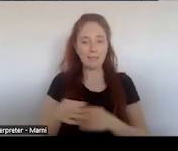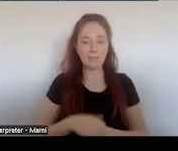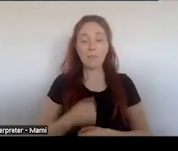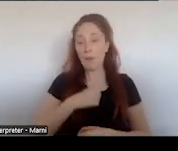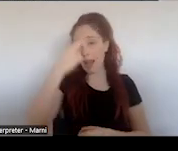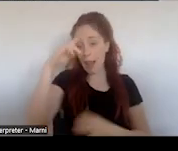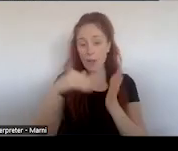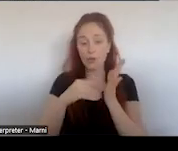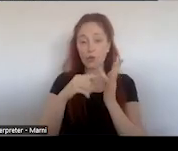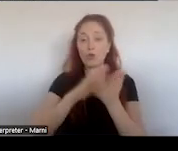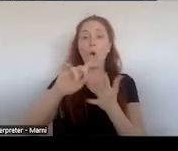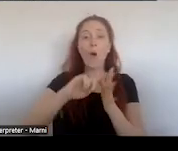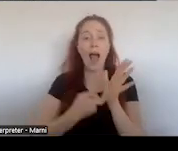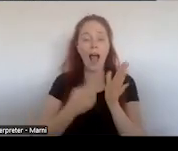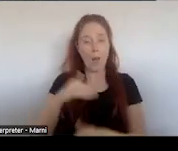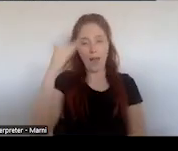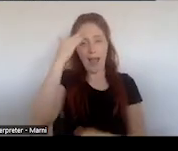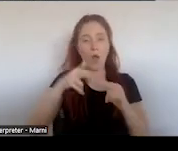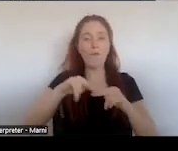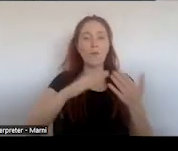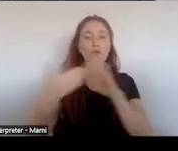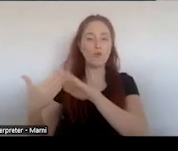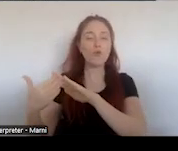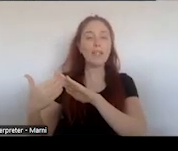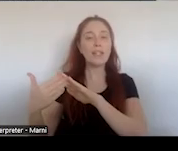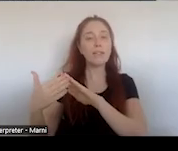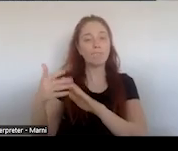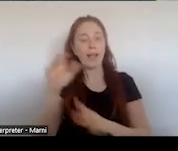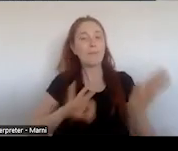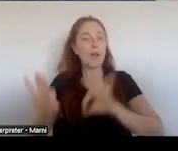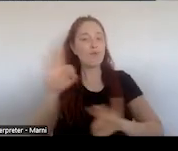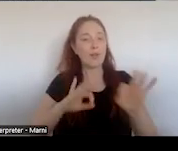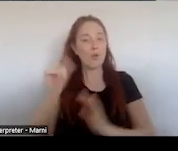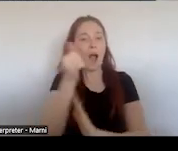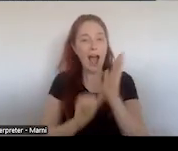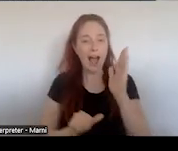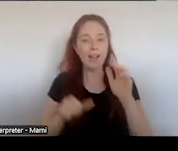I am head of community and experimental art form at Creative Australia. I have had the